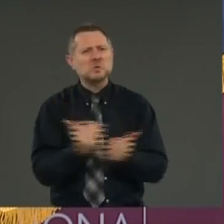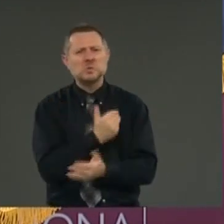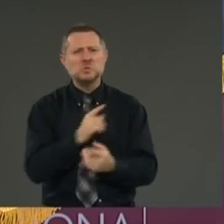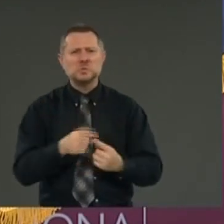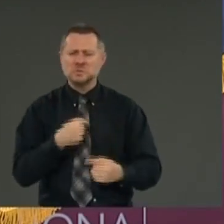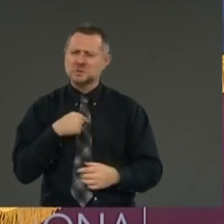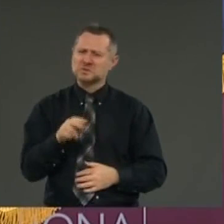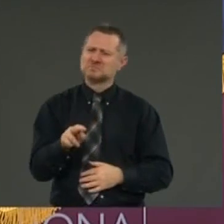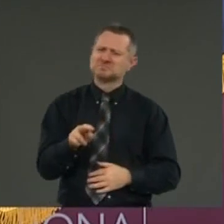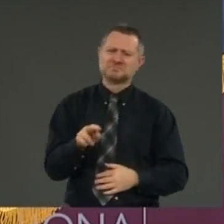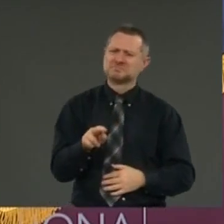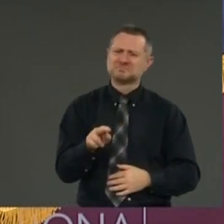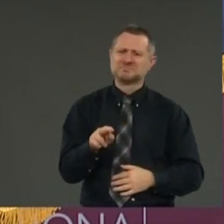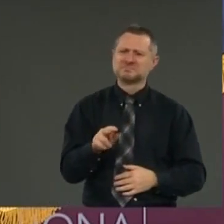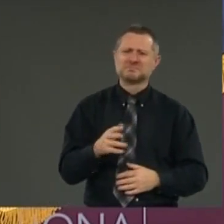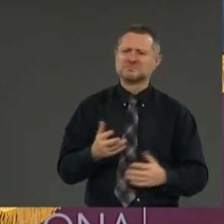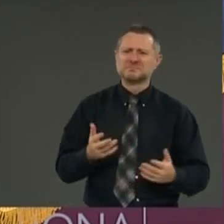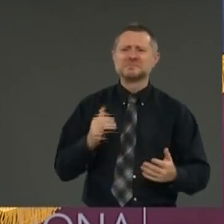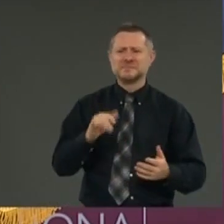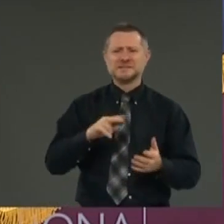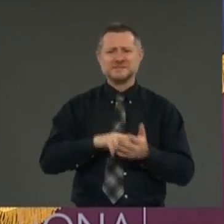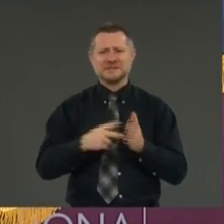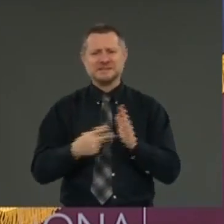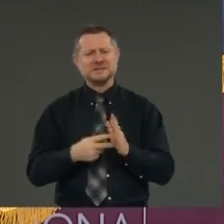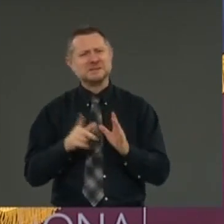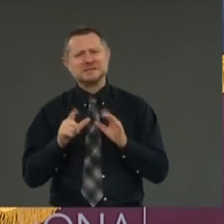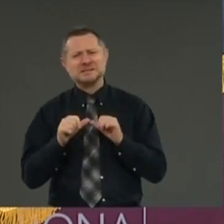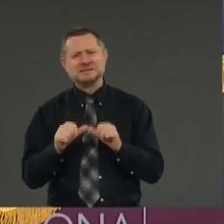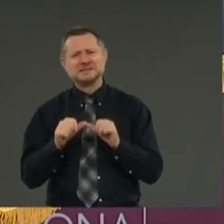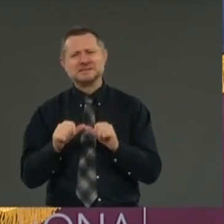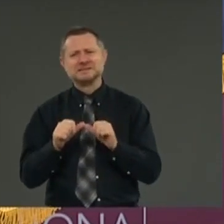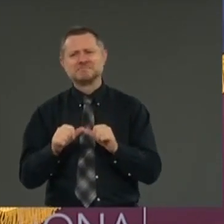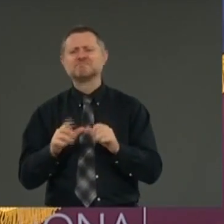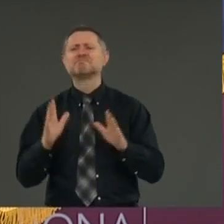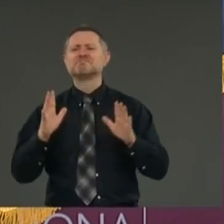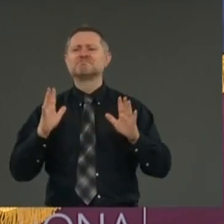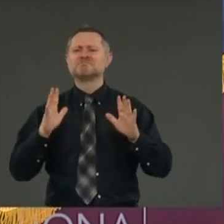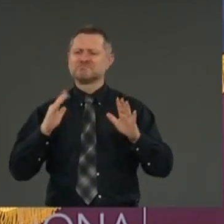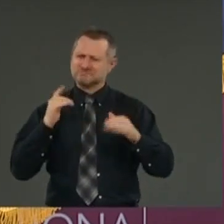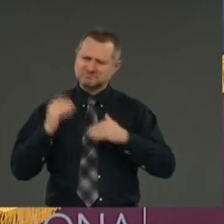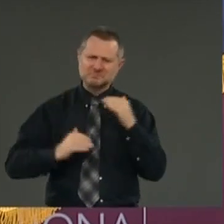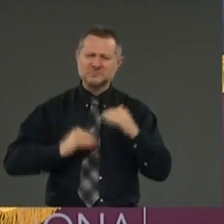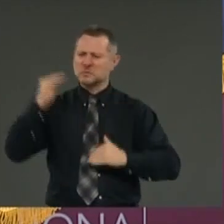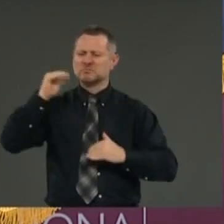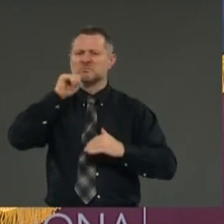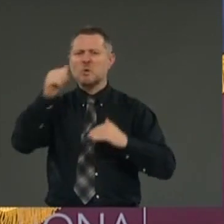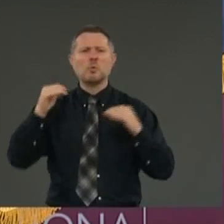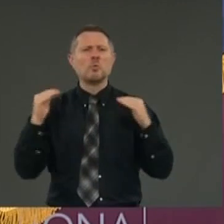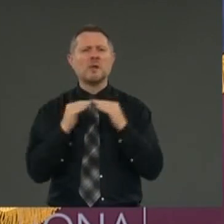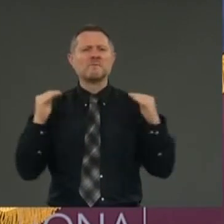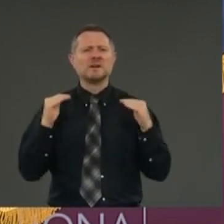THESE ARE JUST CHAPTERS IN A BOOK. AND THE TITLE OF THE BOOK IS